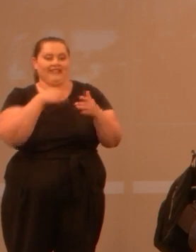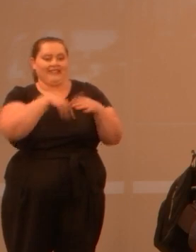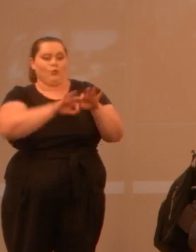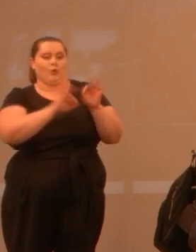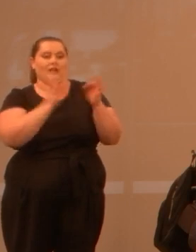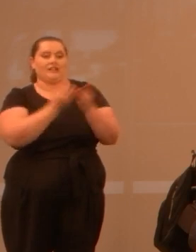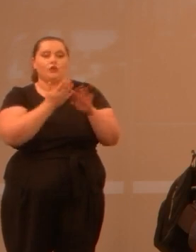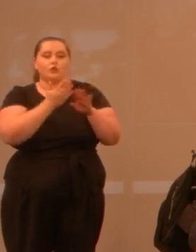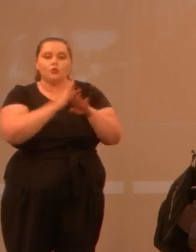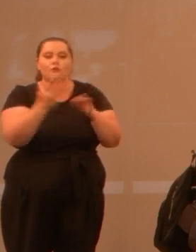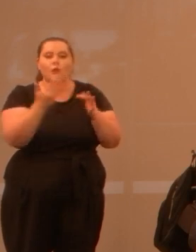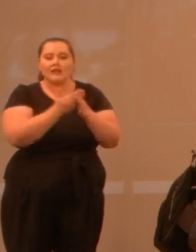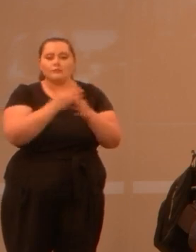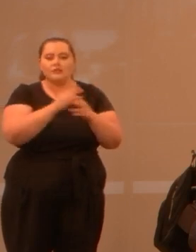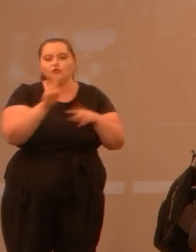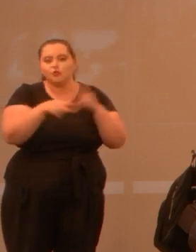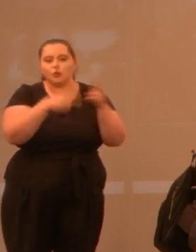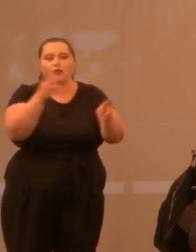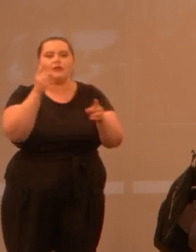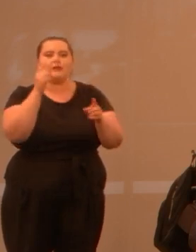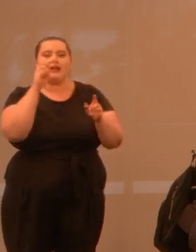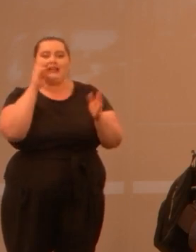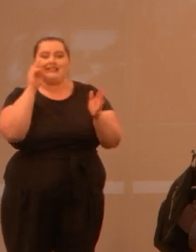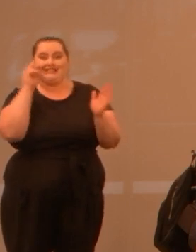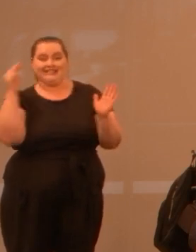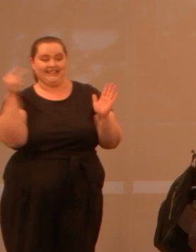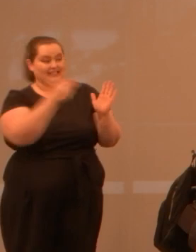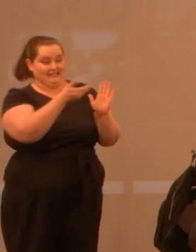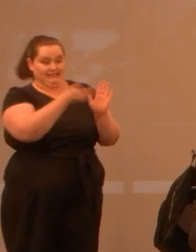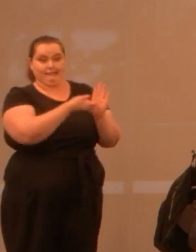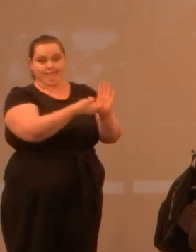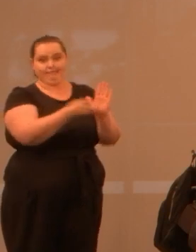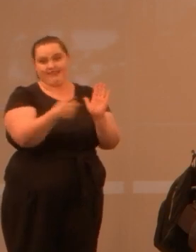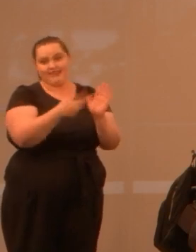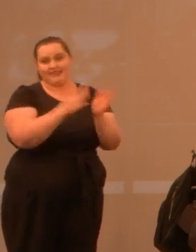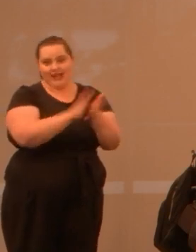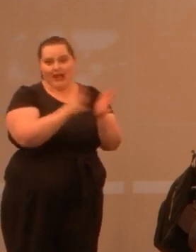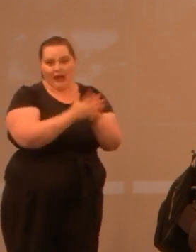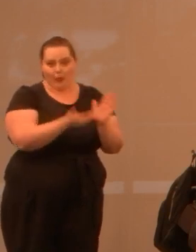to say, "Look over there. Follow that lead. That makes a huge difference to us,"